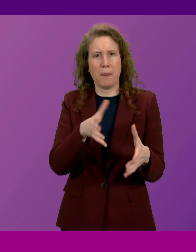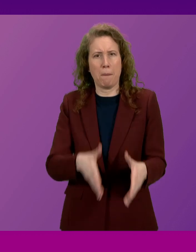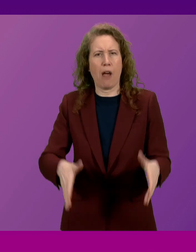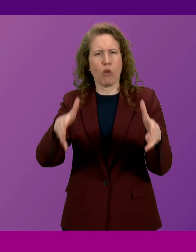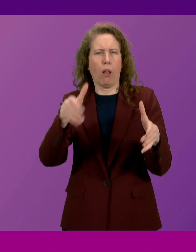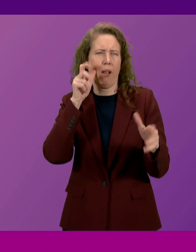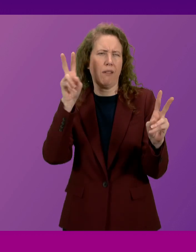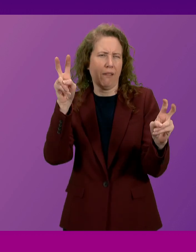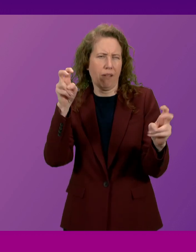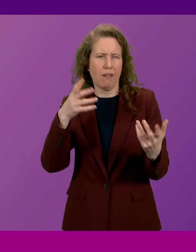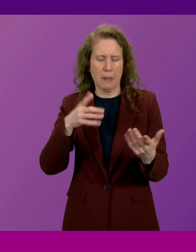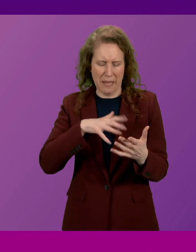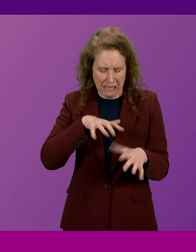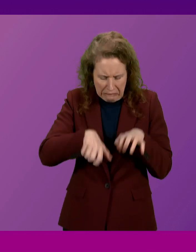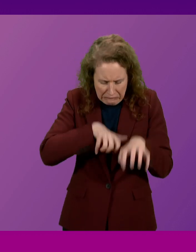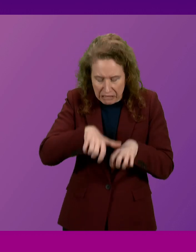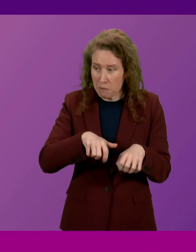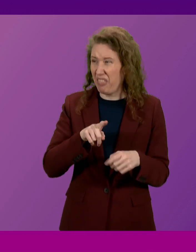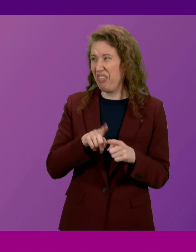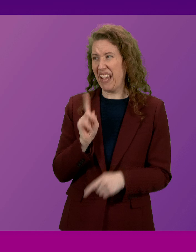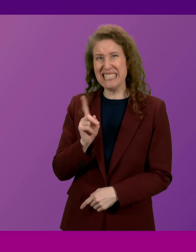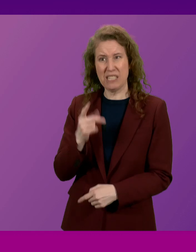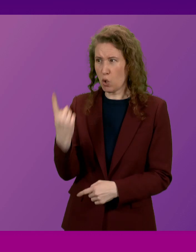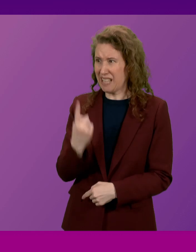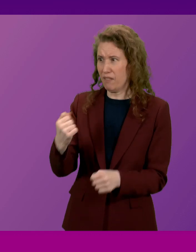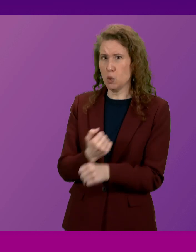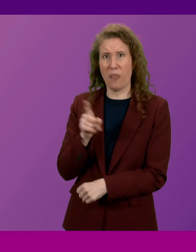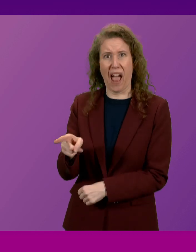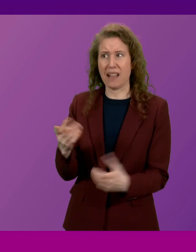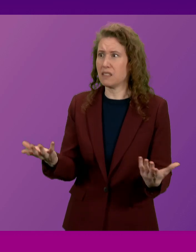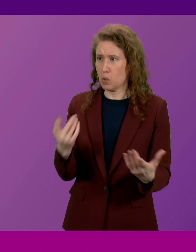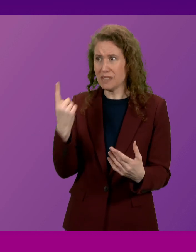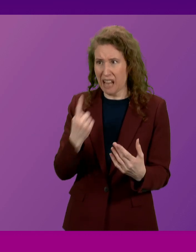barrel”. That is exactly what Russell Findlay has just done—